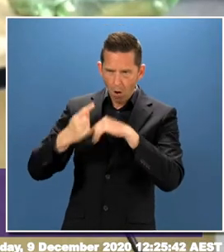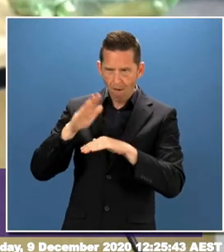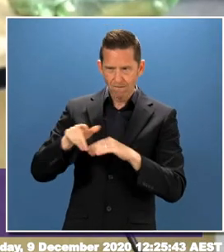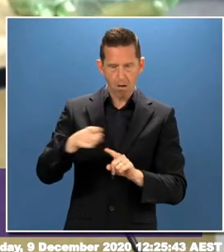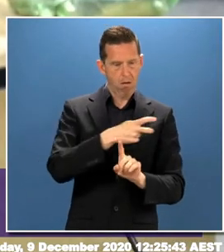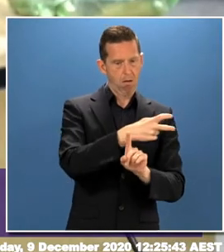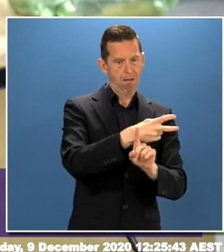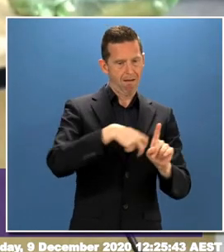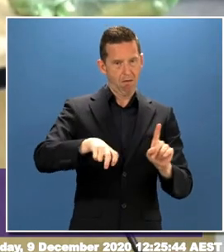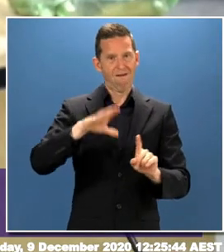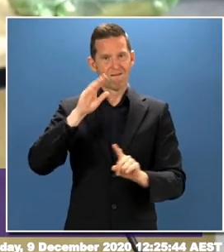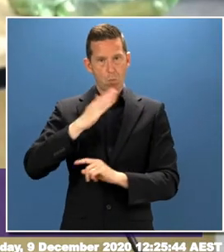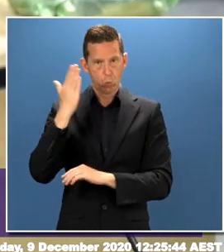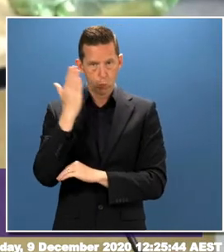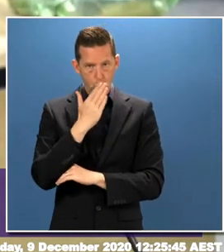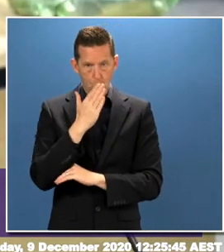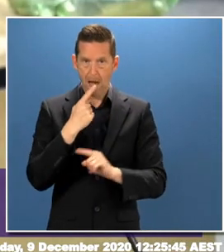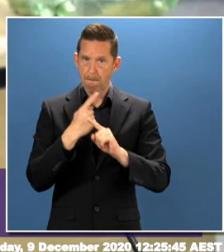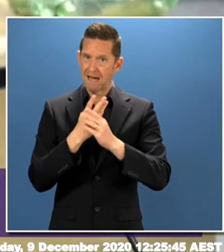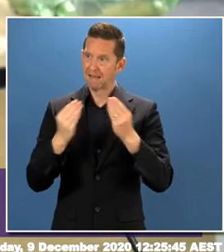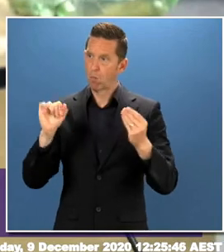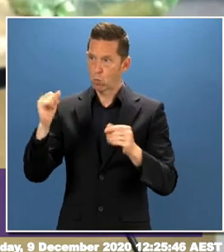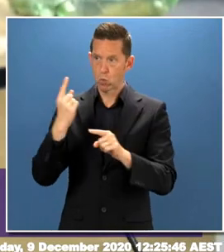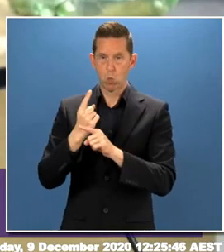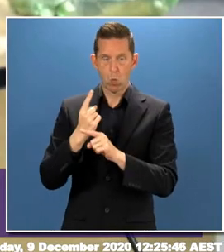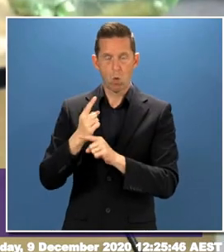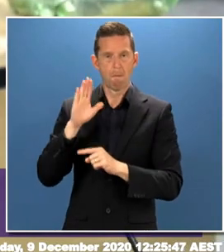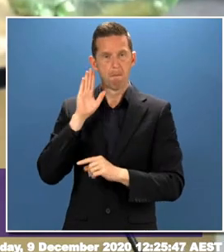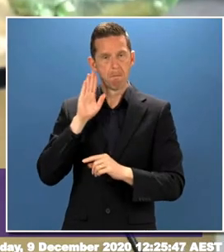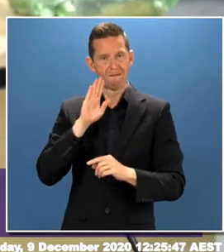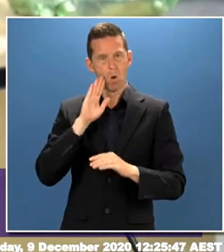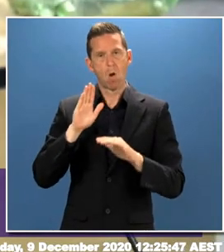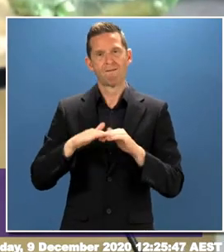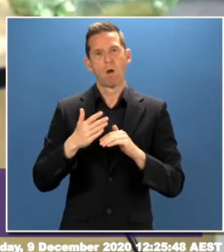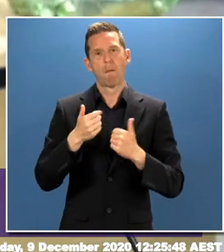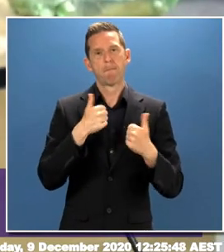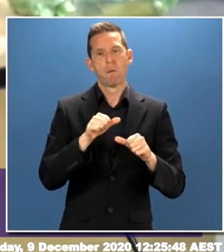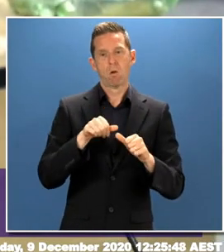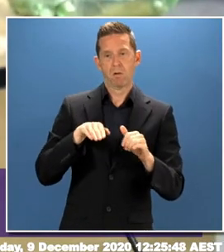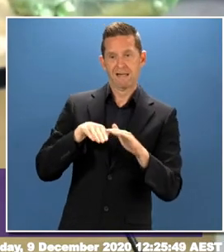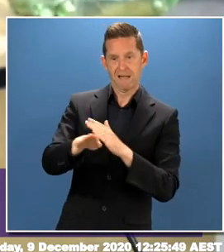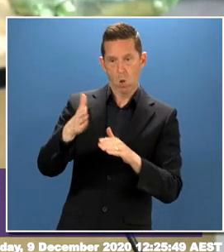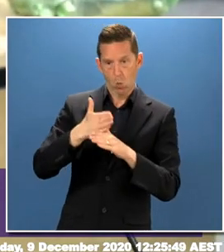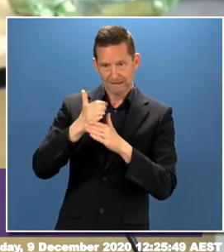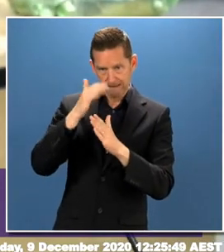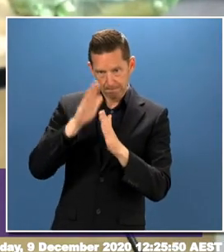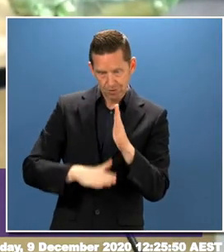including, and this is touching on your evidence before about perhaps going into work experience, That was common to everyone?